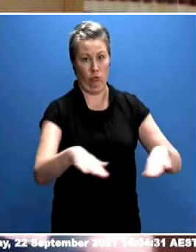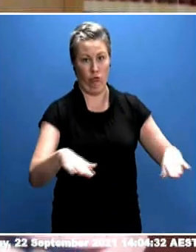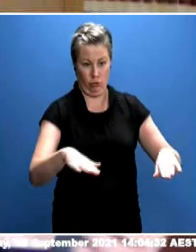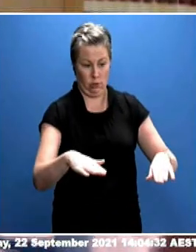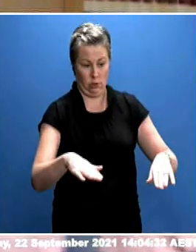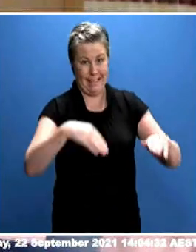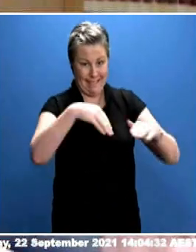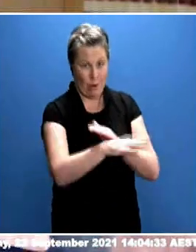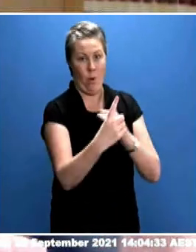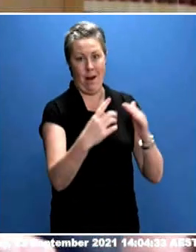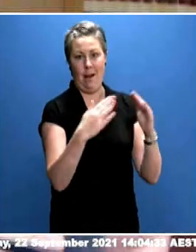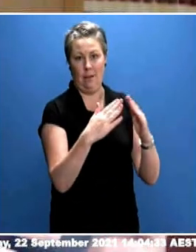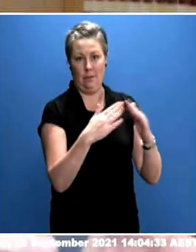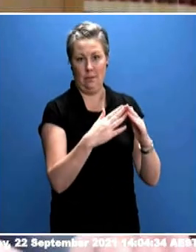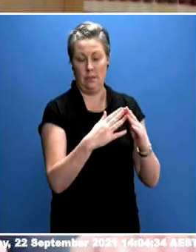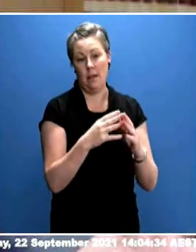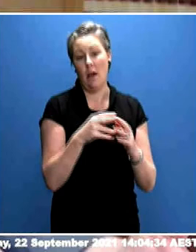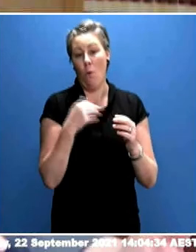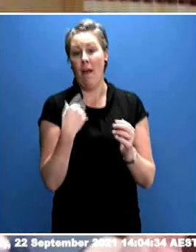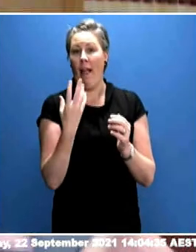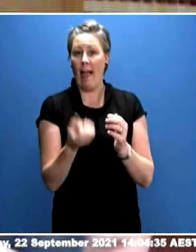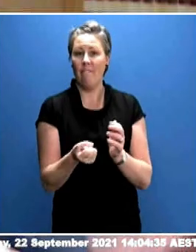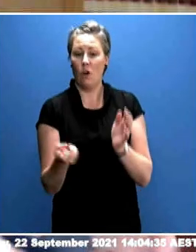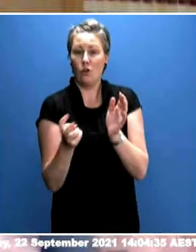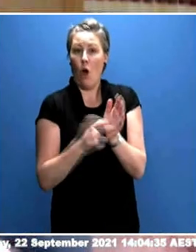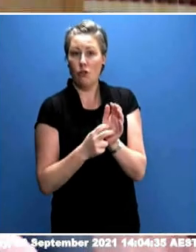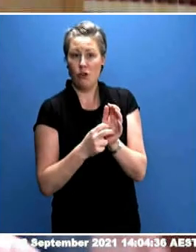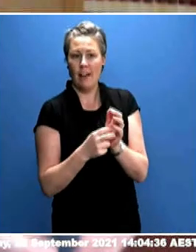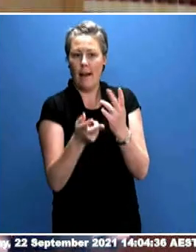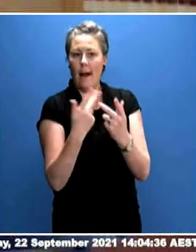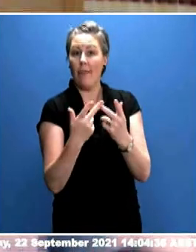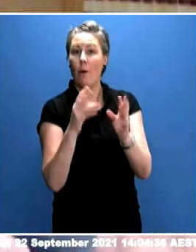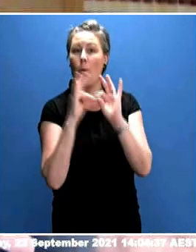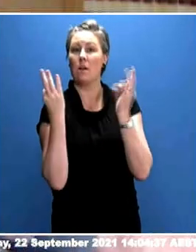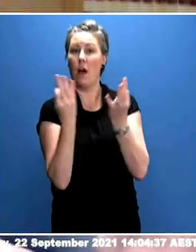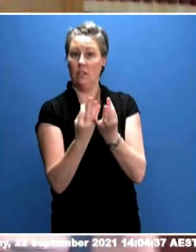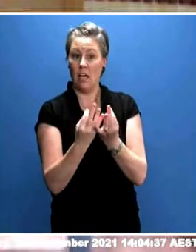We have a large amount of community service organisations who run family